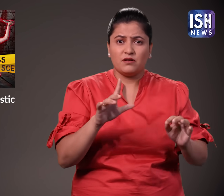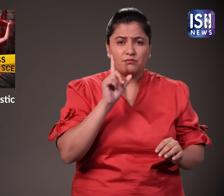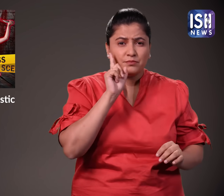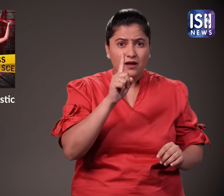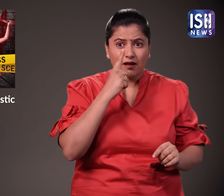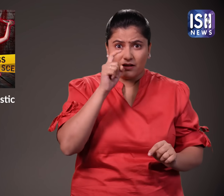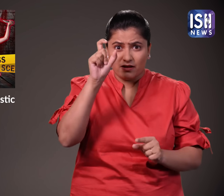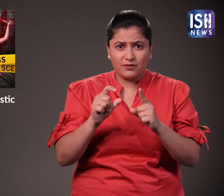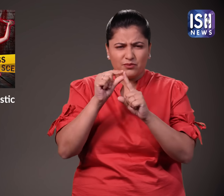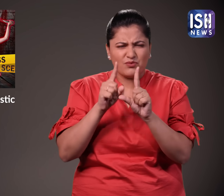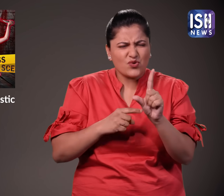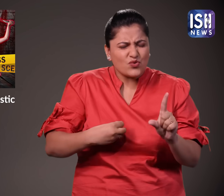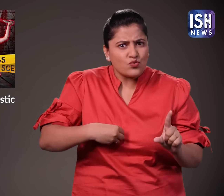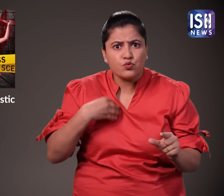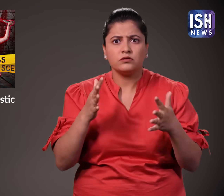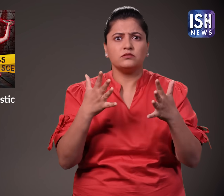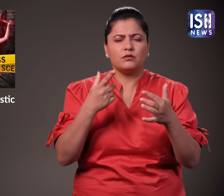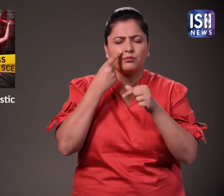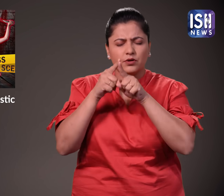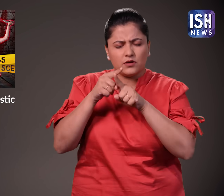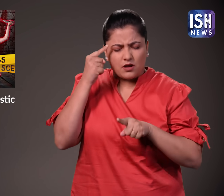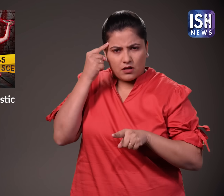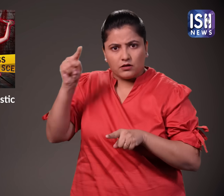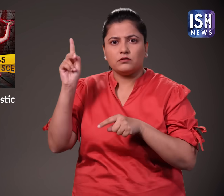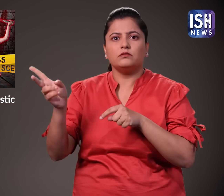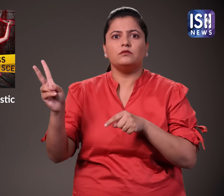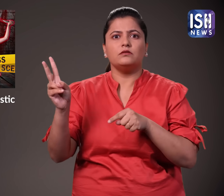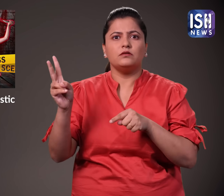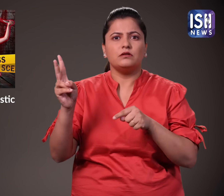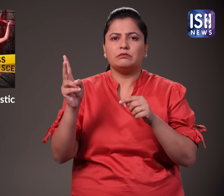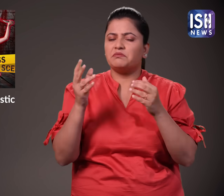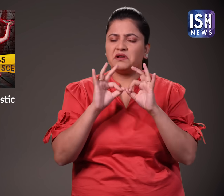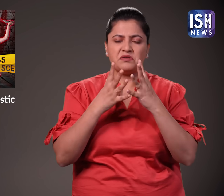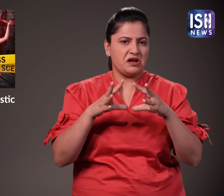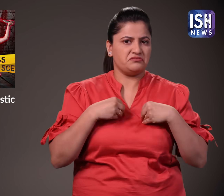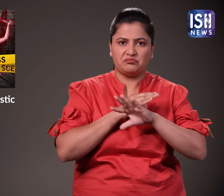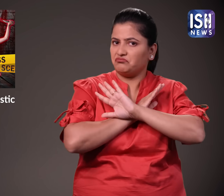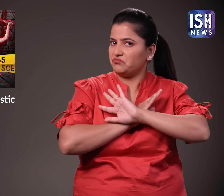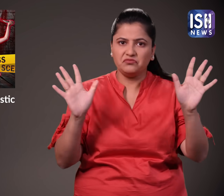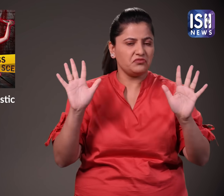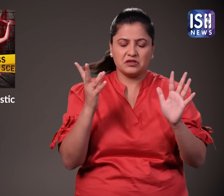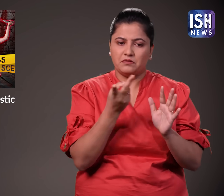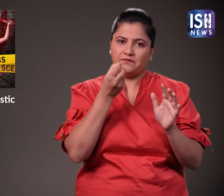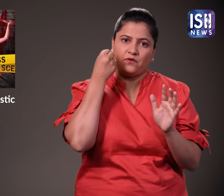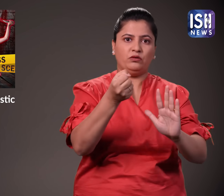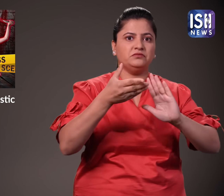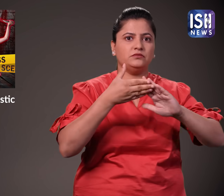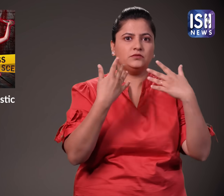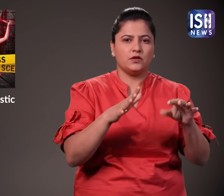Pragati was unhappy with the marriage and was determined to be with Anurag. Her family refused to accept Anurag and forced her to marry Dilip.